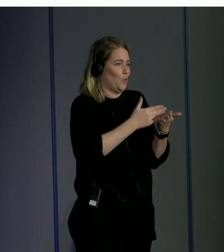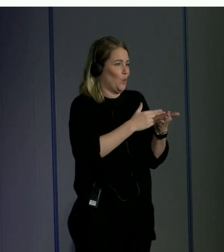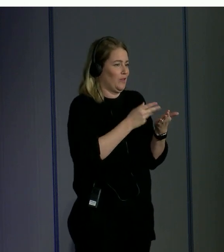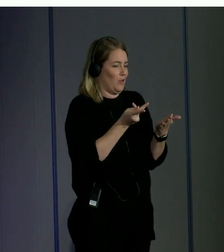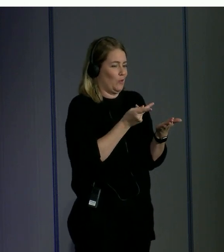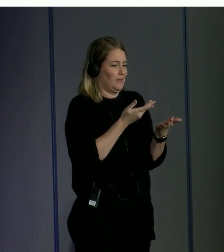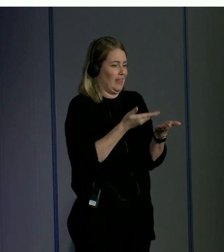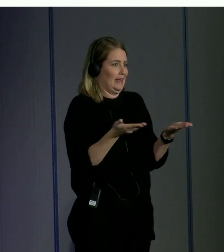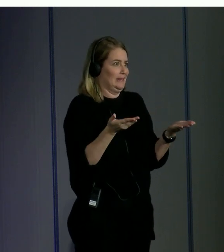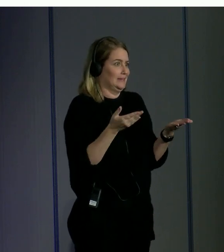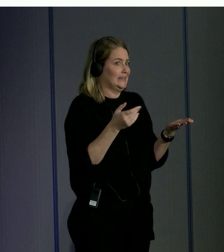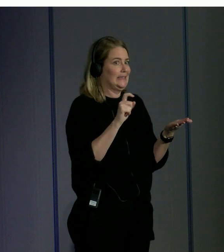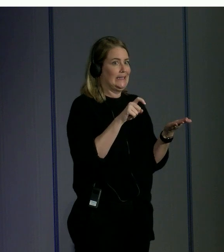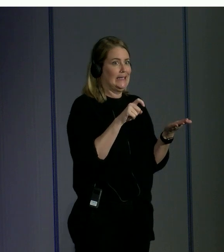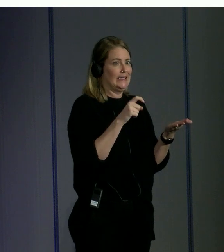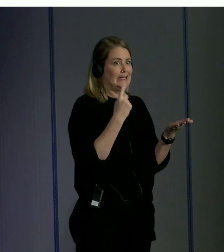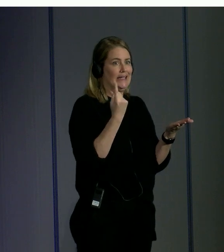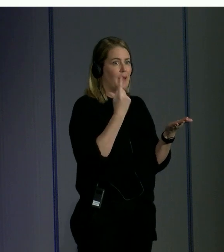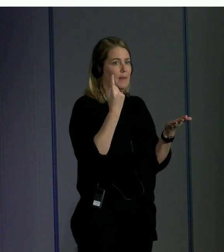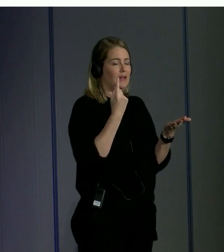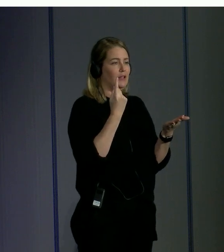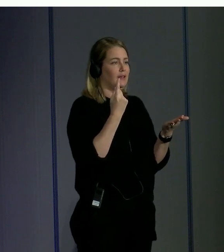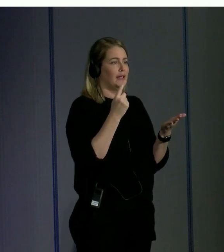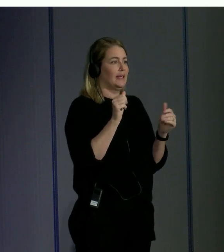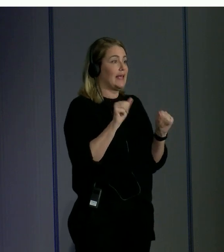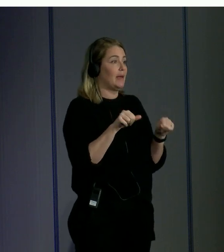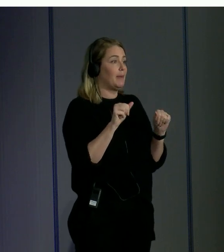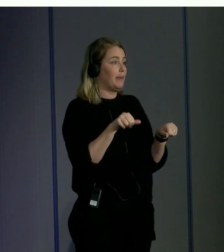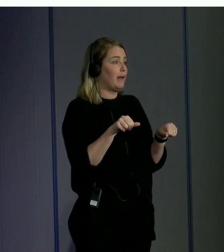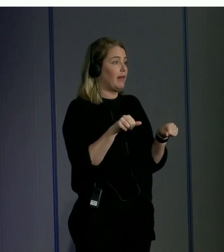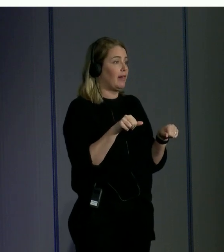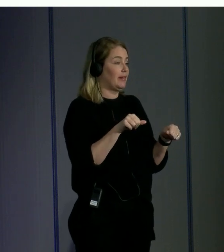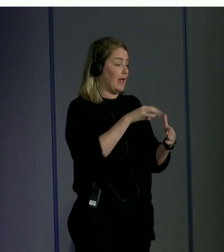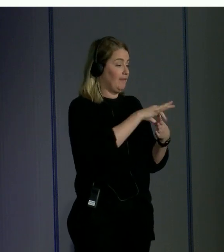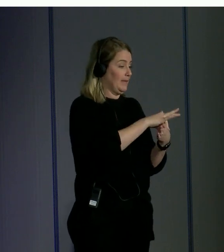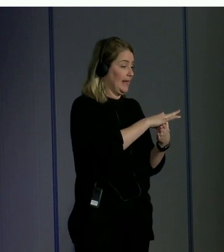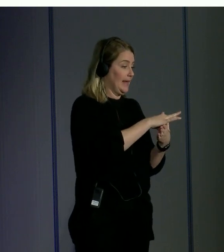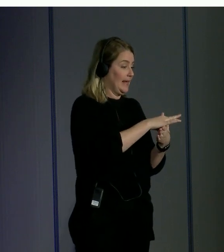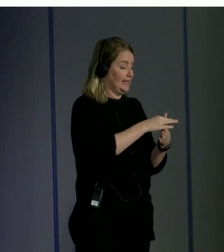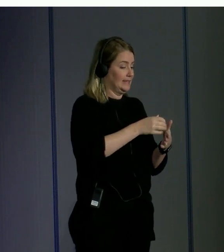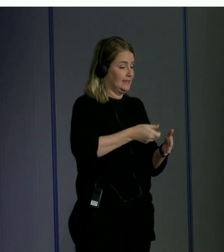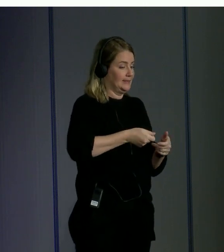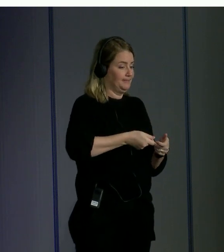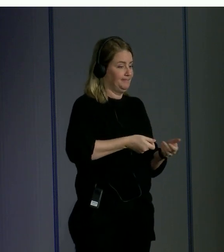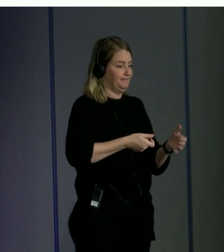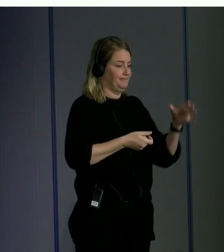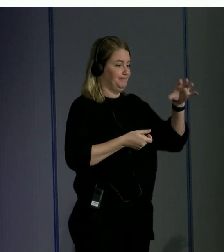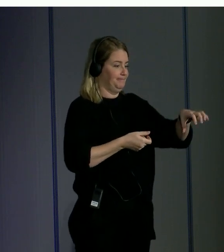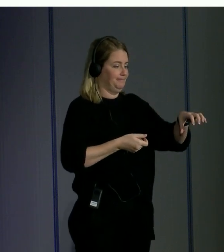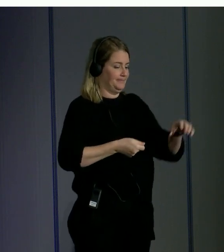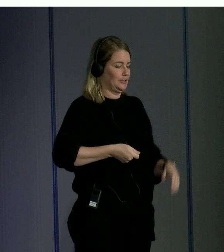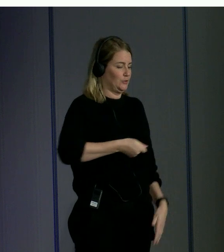You just need somebody capable of sticking meat on a grill or in a fryer, or heaven morbid,